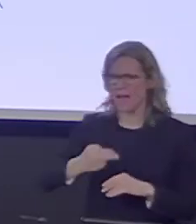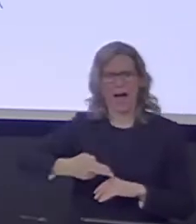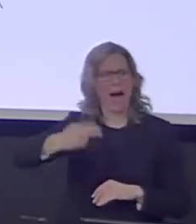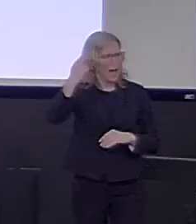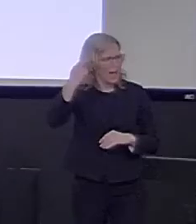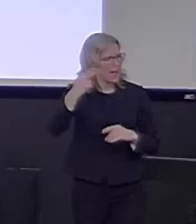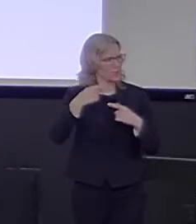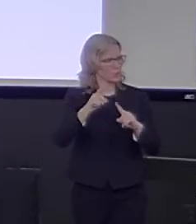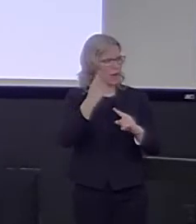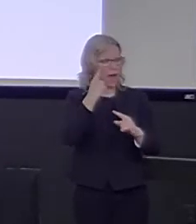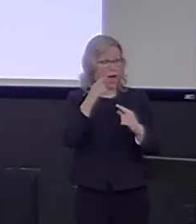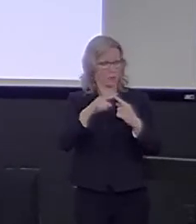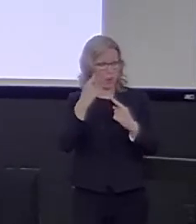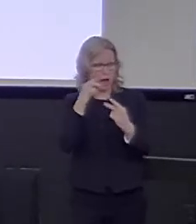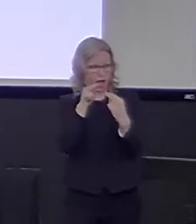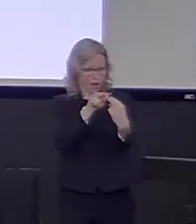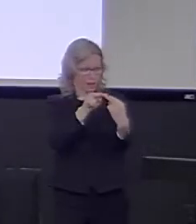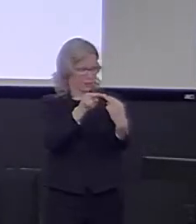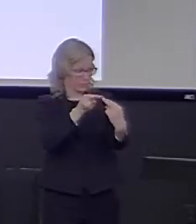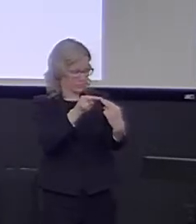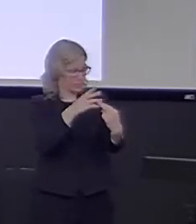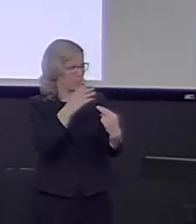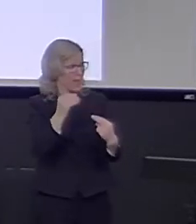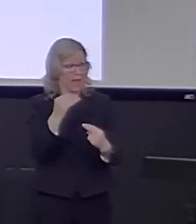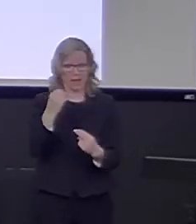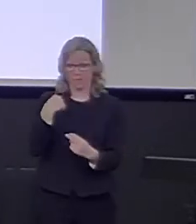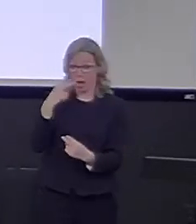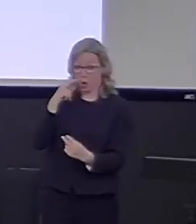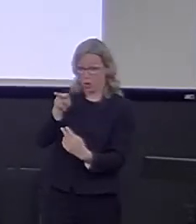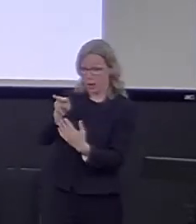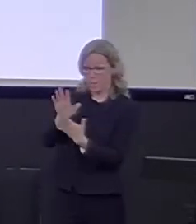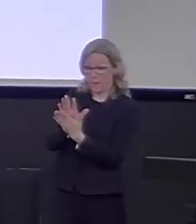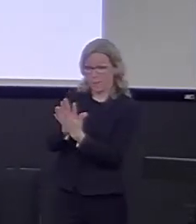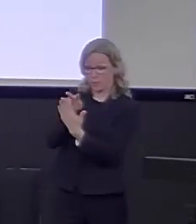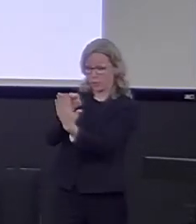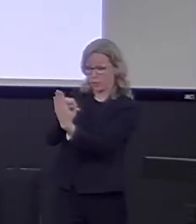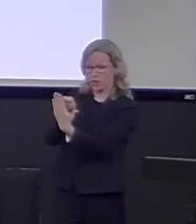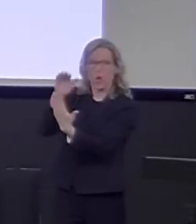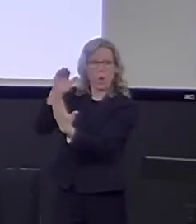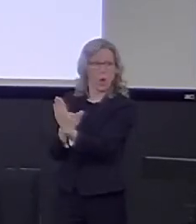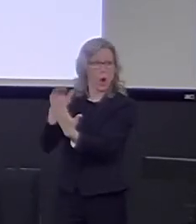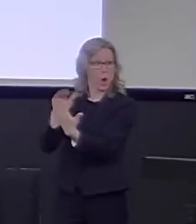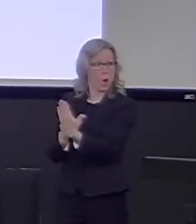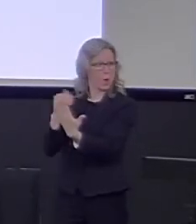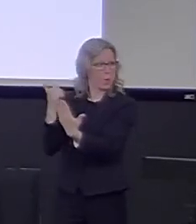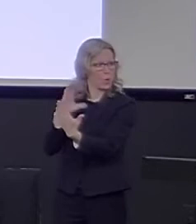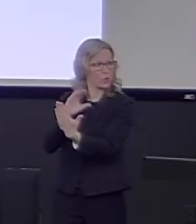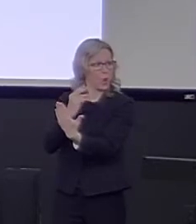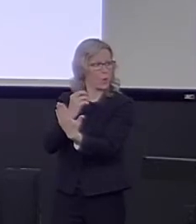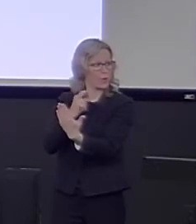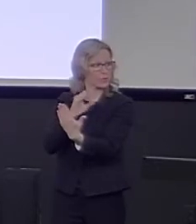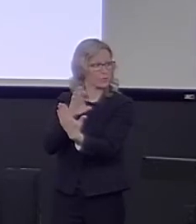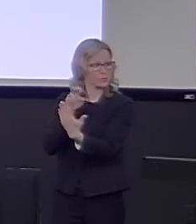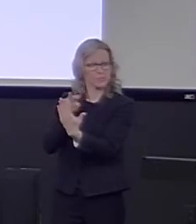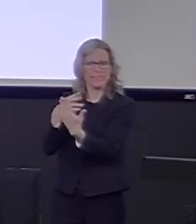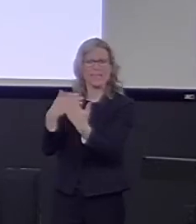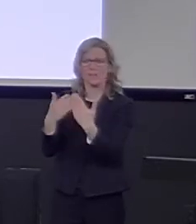and we expect it to be low during the eye-to-picture condition even though they're doing a mutual task.